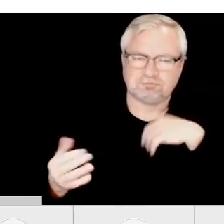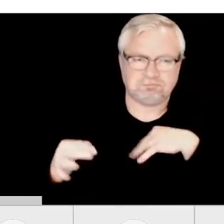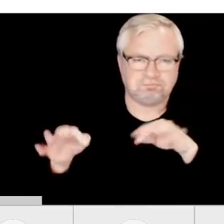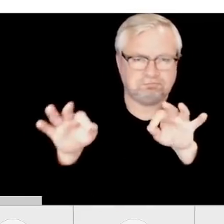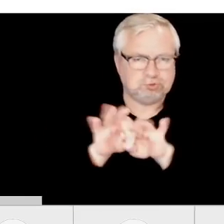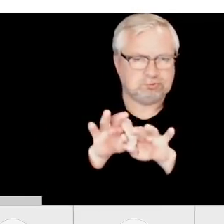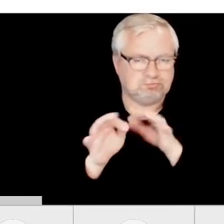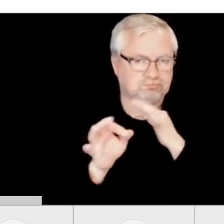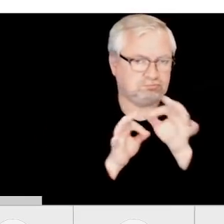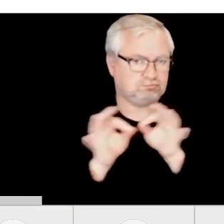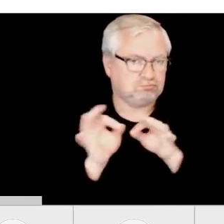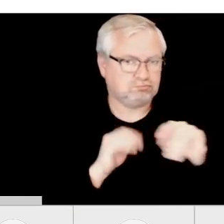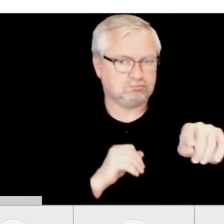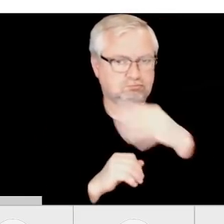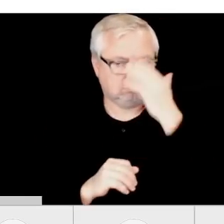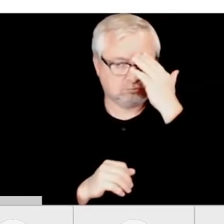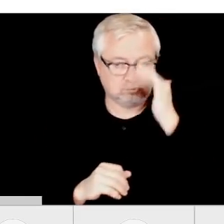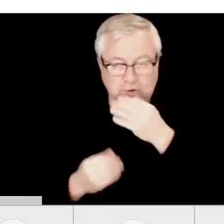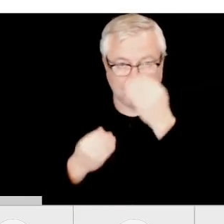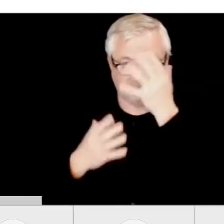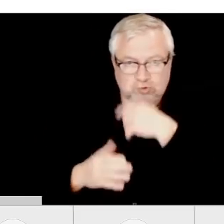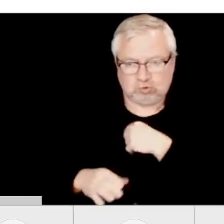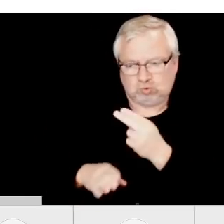the information that we've observed so far, the trends that we've observed so